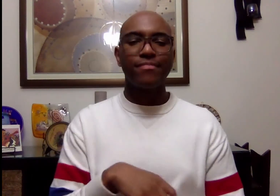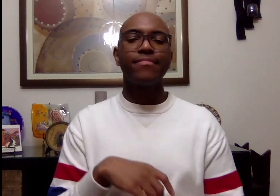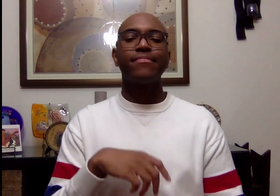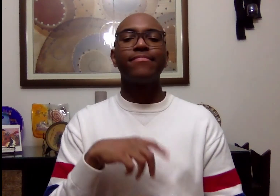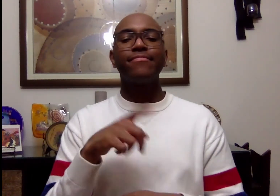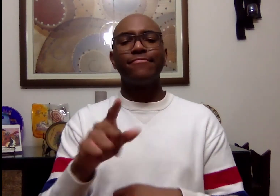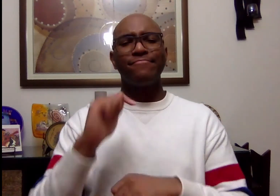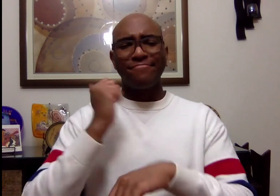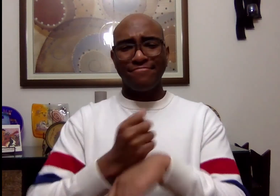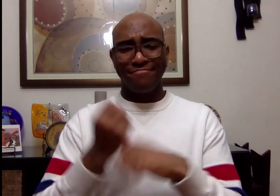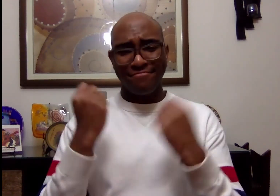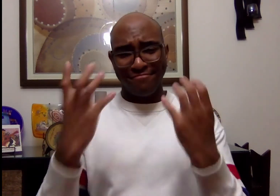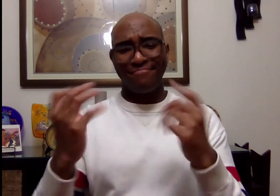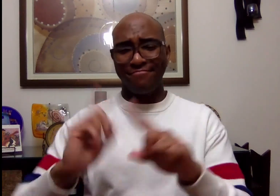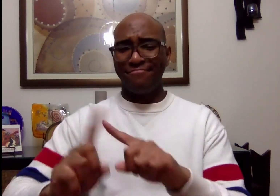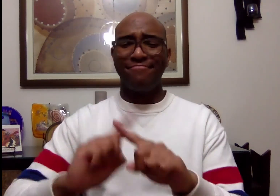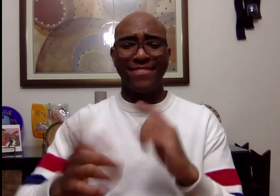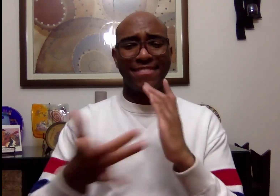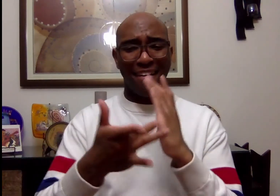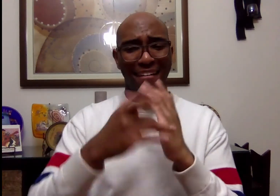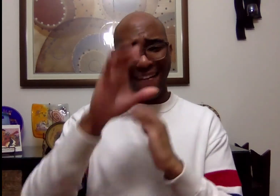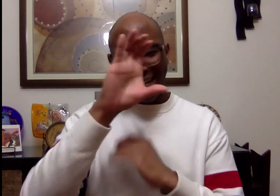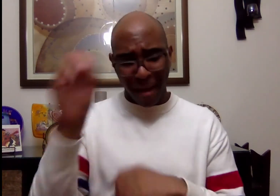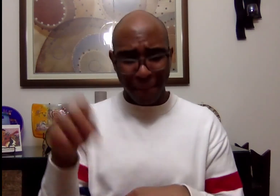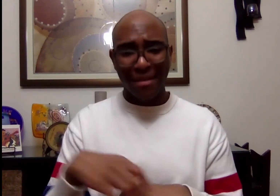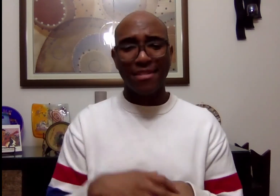founded multiple technology companies,